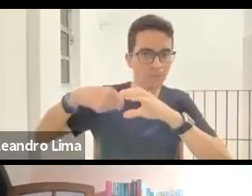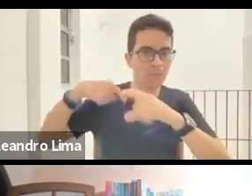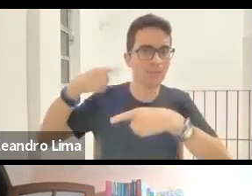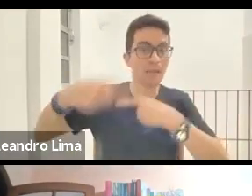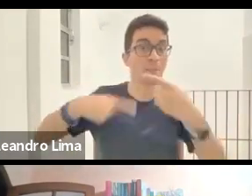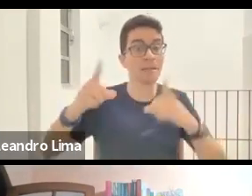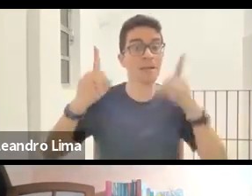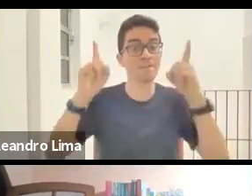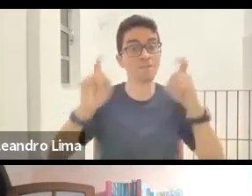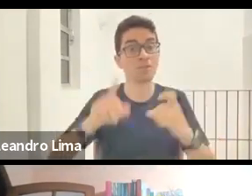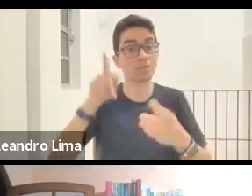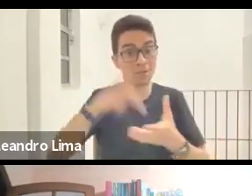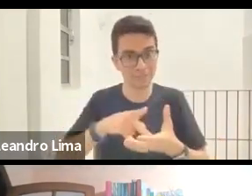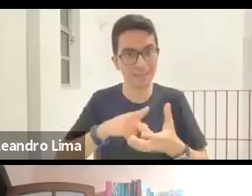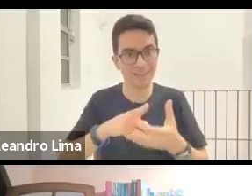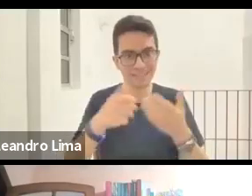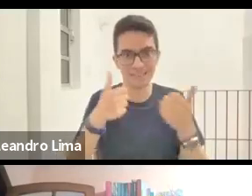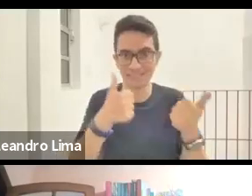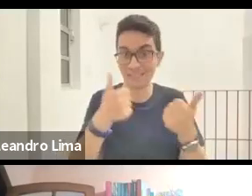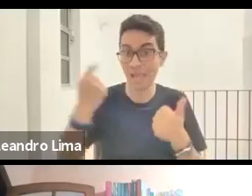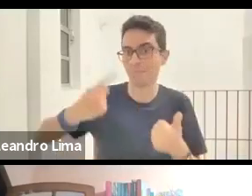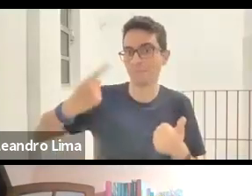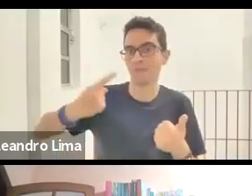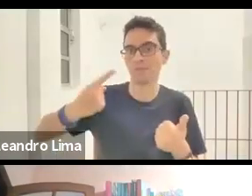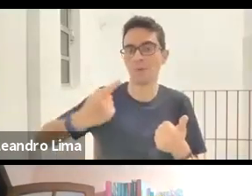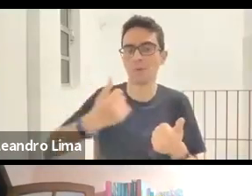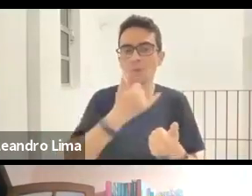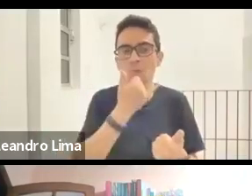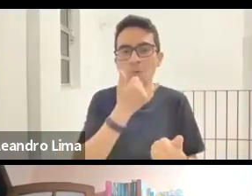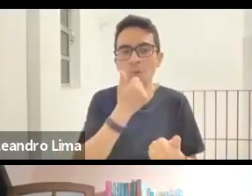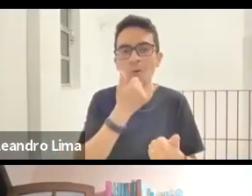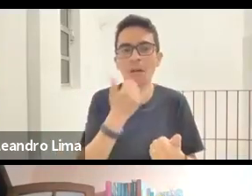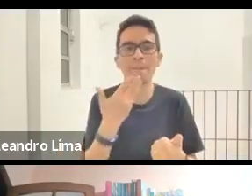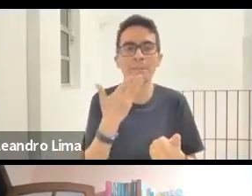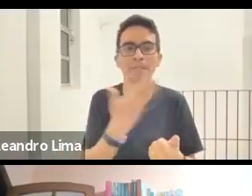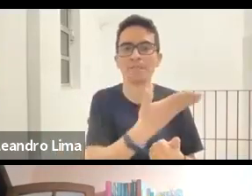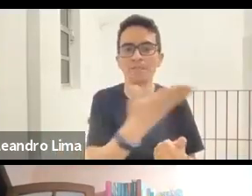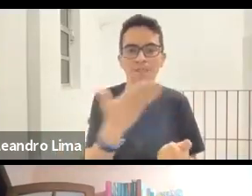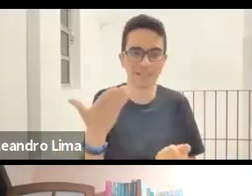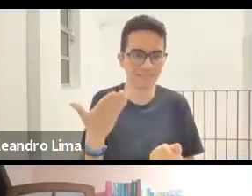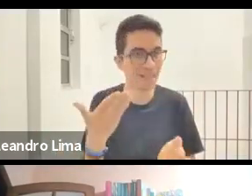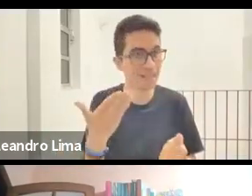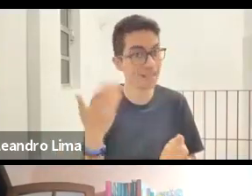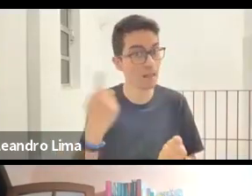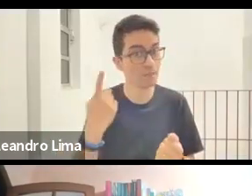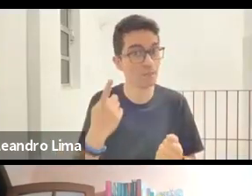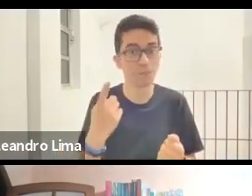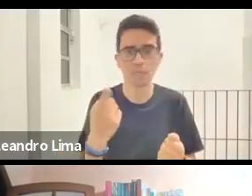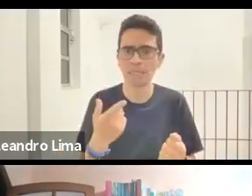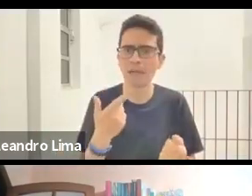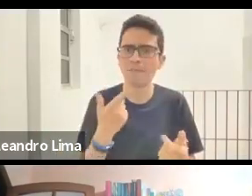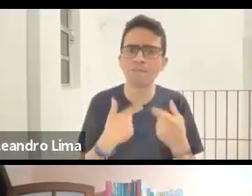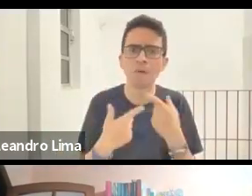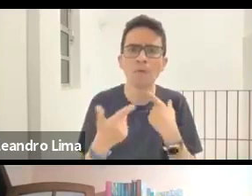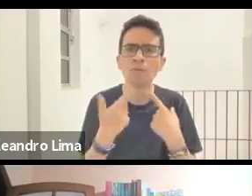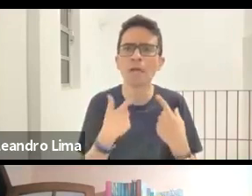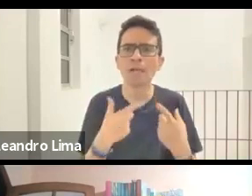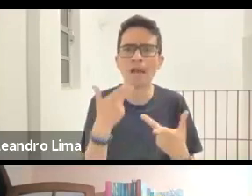k, but we will take our official picture, so. people people on Facebook. And if you have any final words that you would like to share.